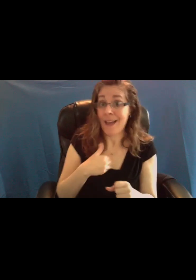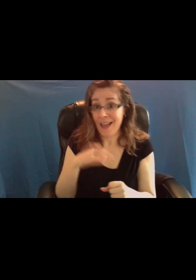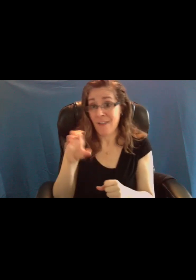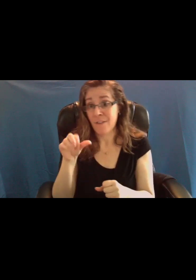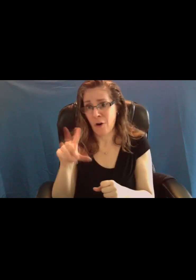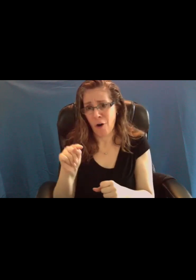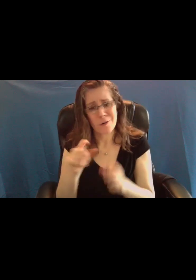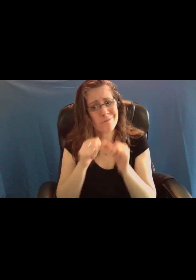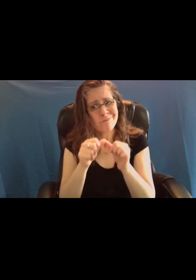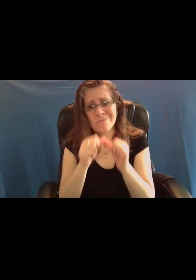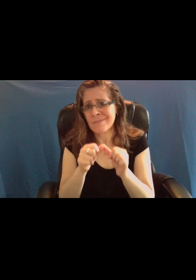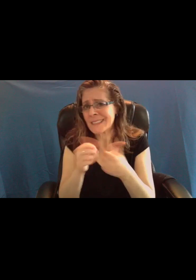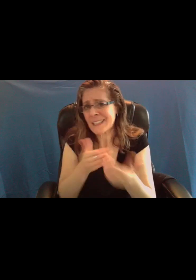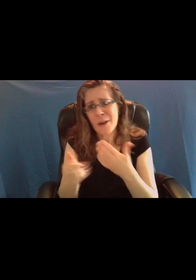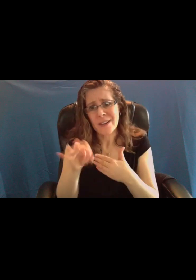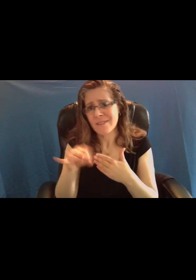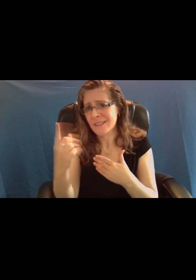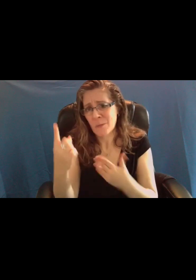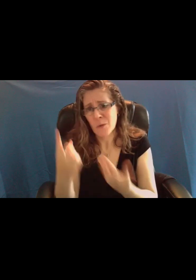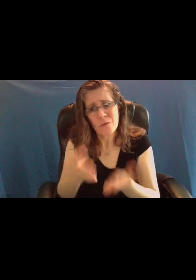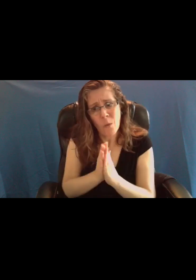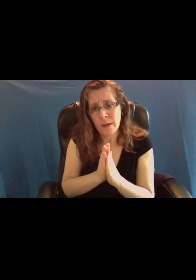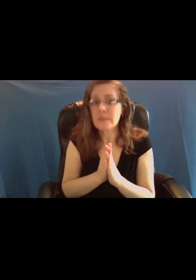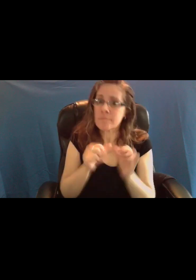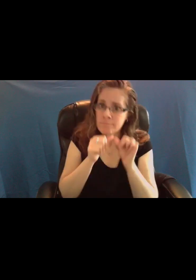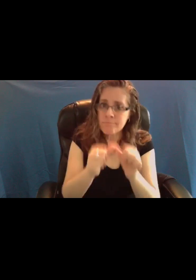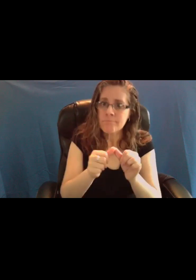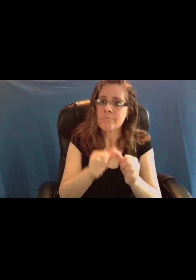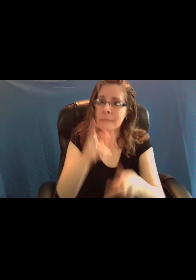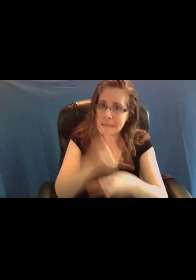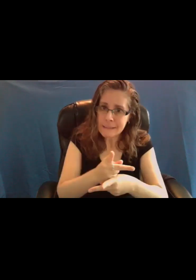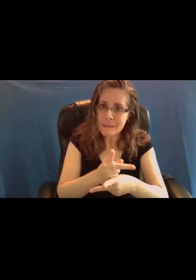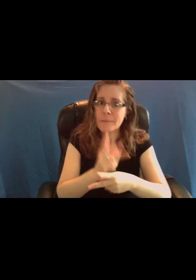someone requests it. You know, when we have a state of